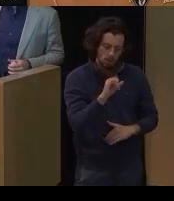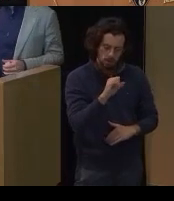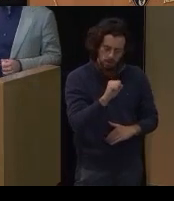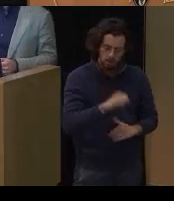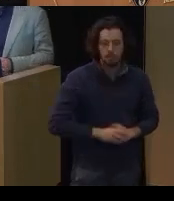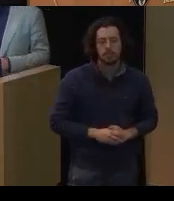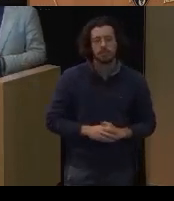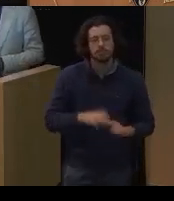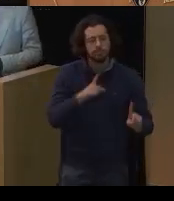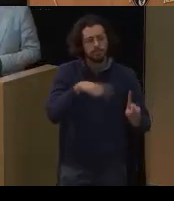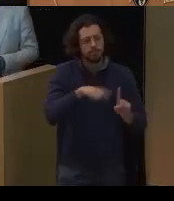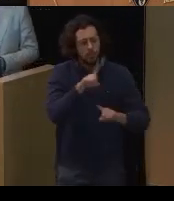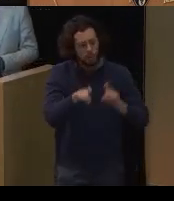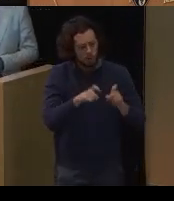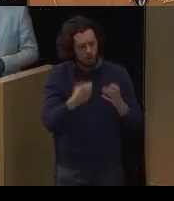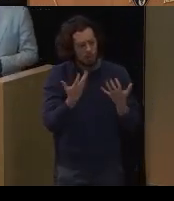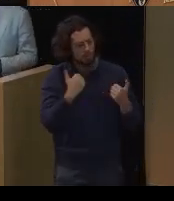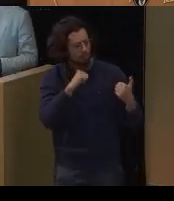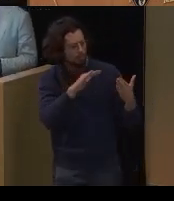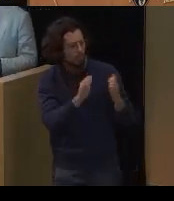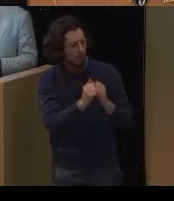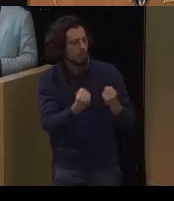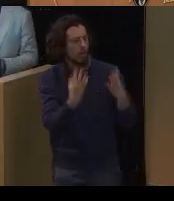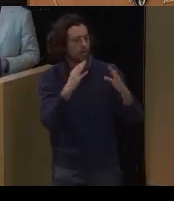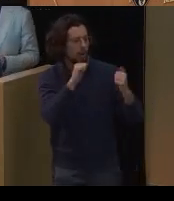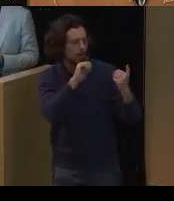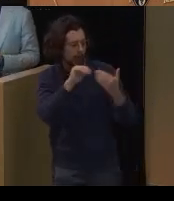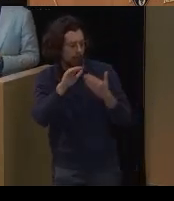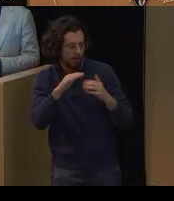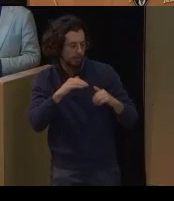using a multi-method approach that includes behavioral testing experience sampling and